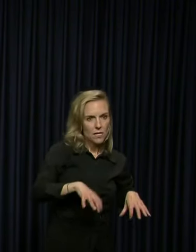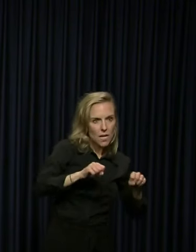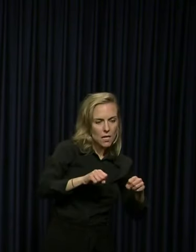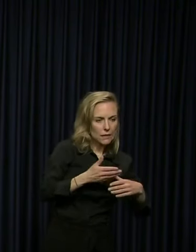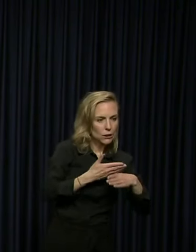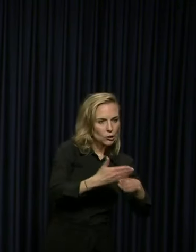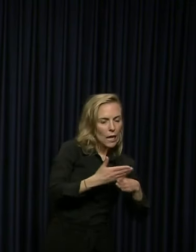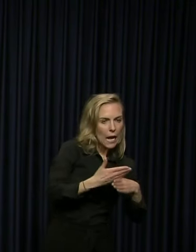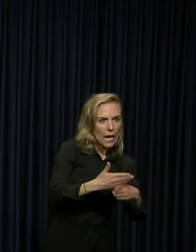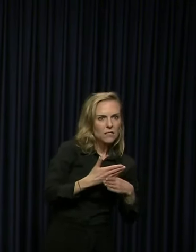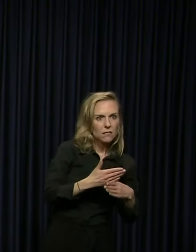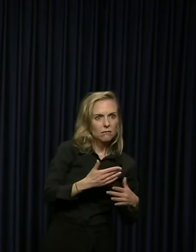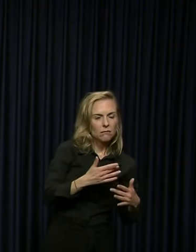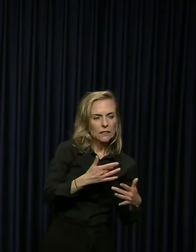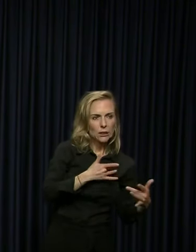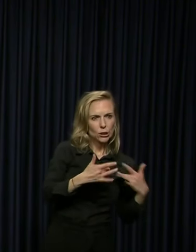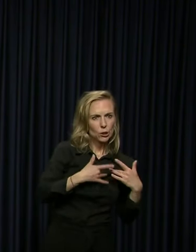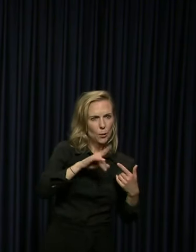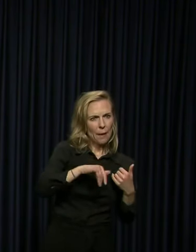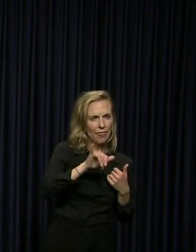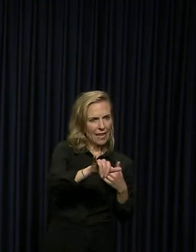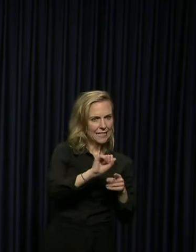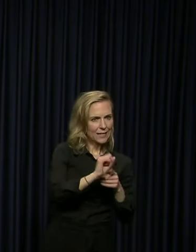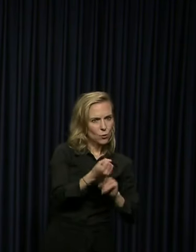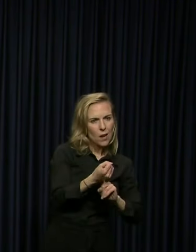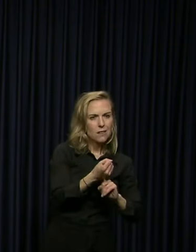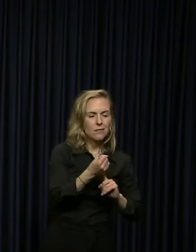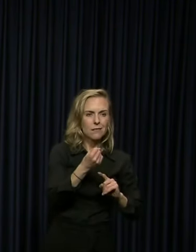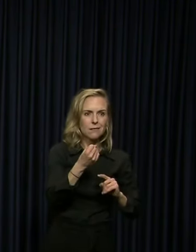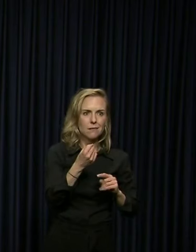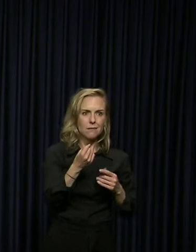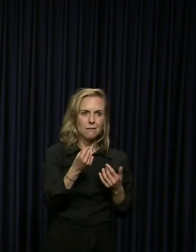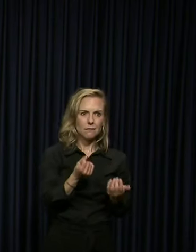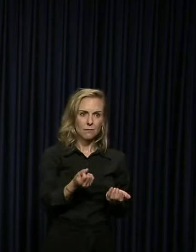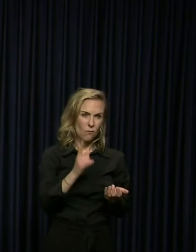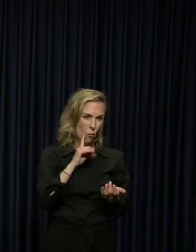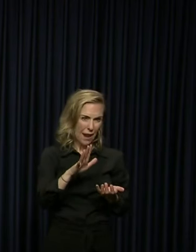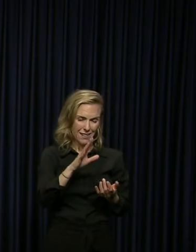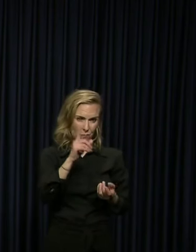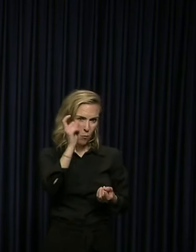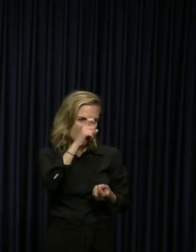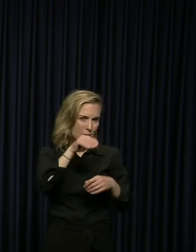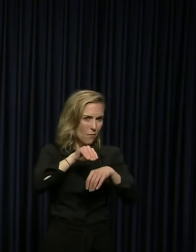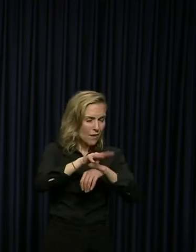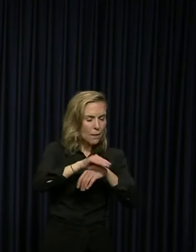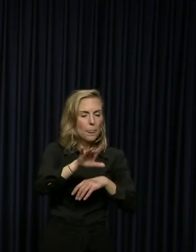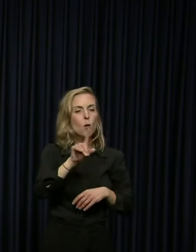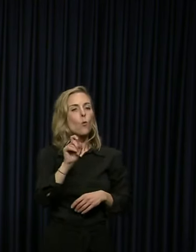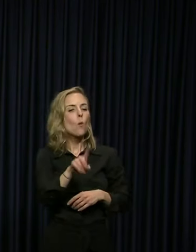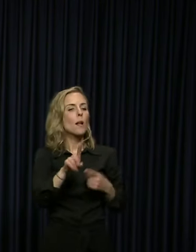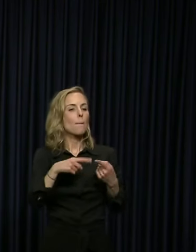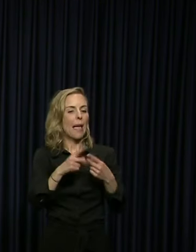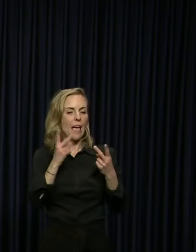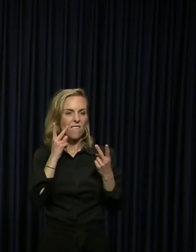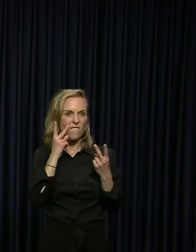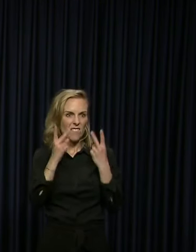DAYCARE TYPE FACILITY. WHAT THAT MEANS IS THERE'S MORE CONTACTS WITH THOSE KIDS. SO IT'S EVEN MORE IMPORTANT THAT